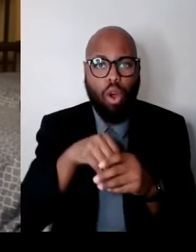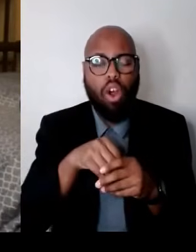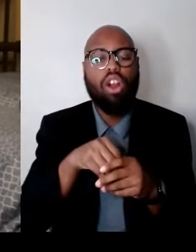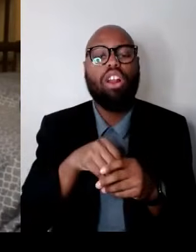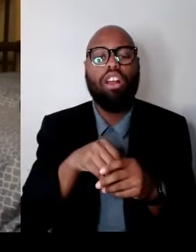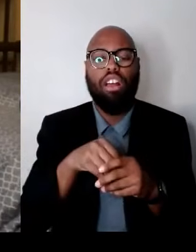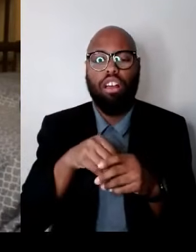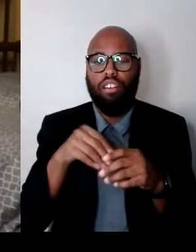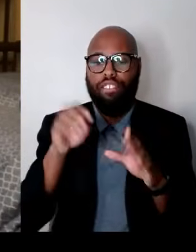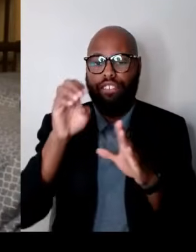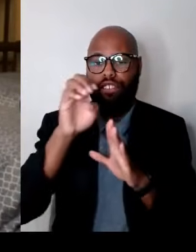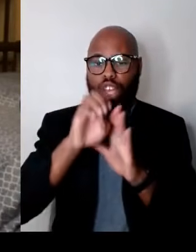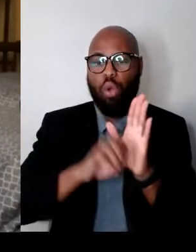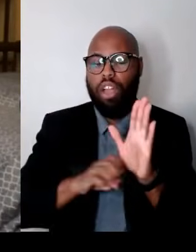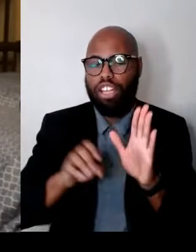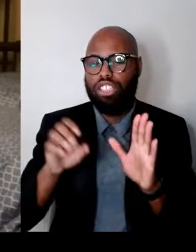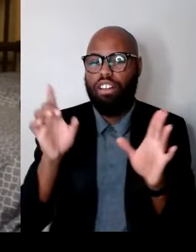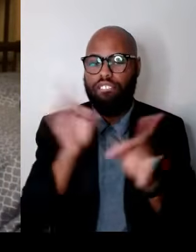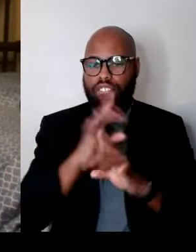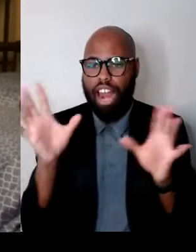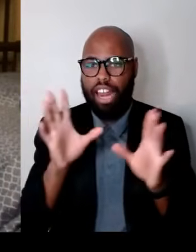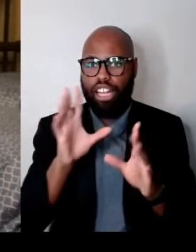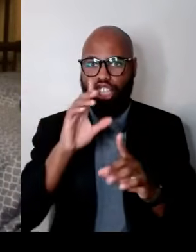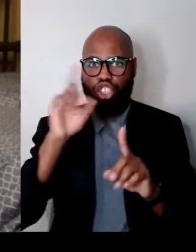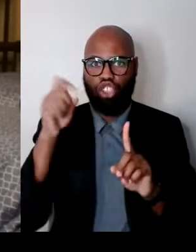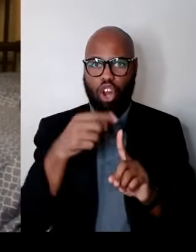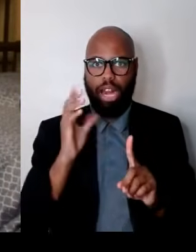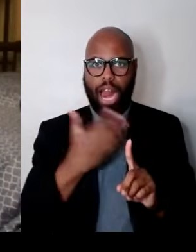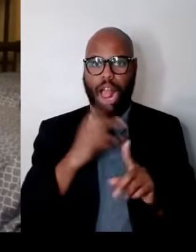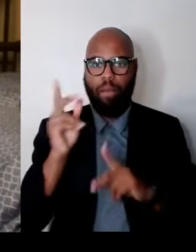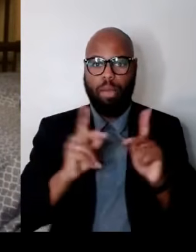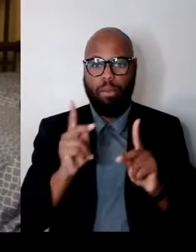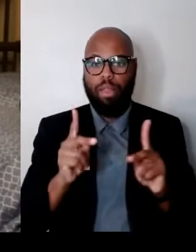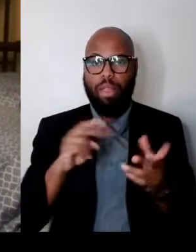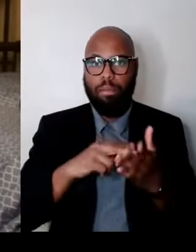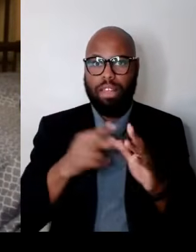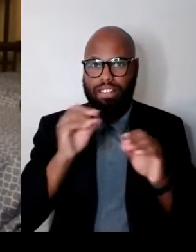then nothing actually will change very quickly because what we're seeing right now